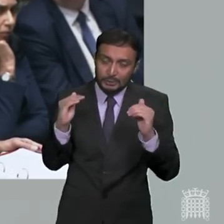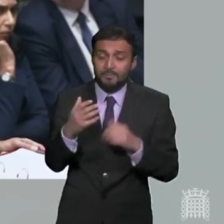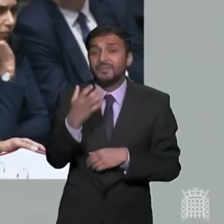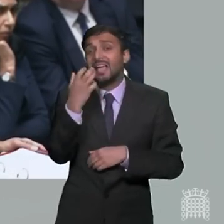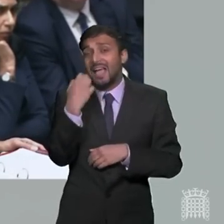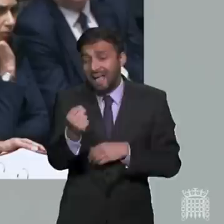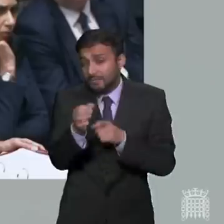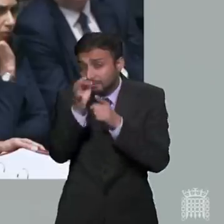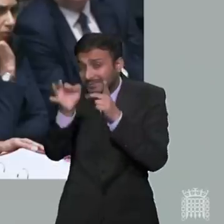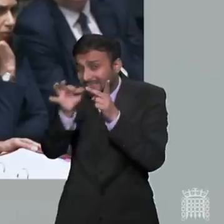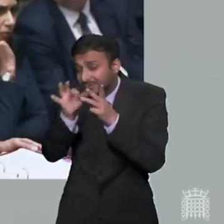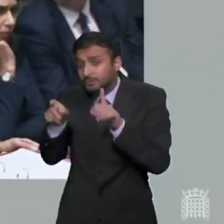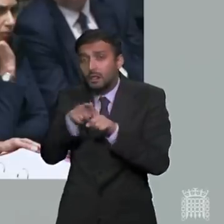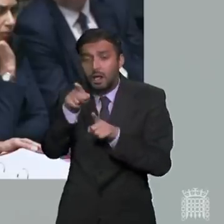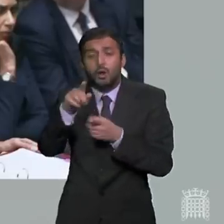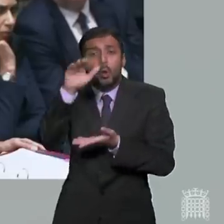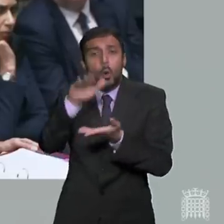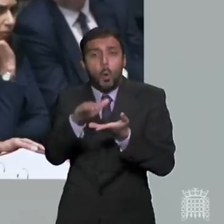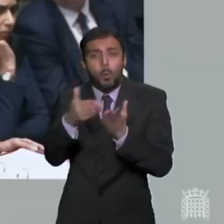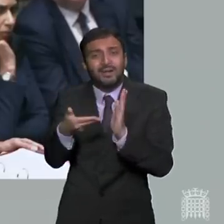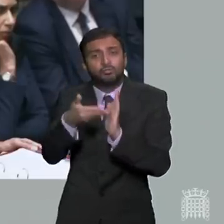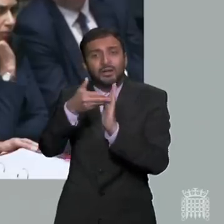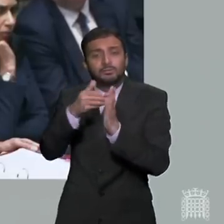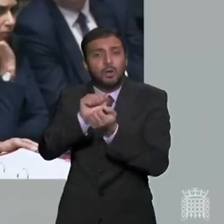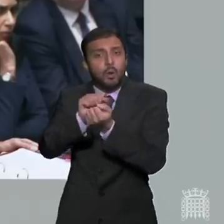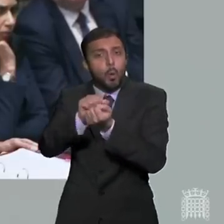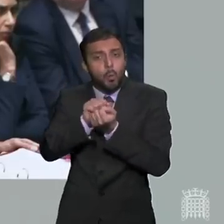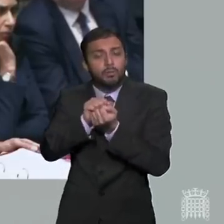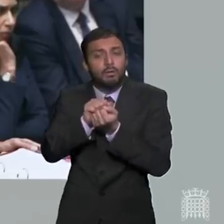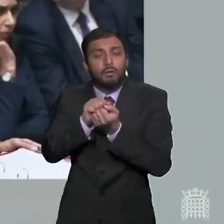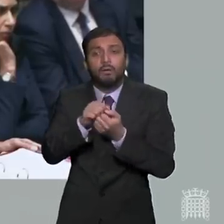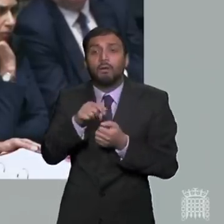homeowners on benefits to cover interest on mortgages of up to £250,000.